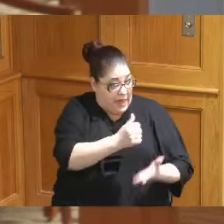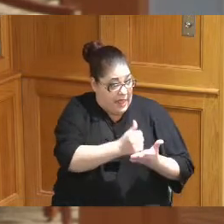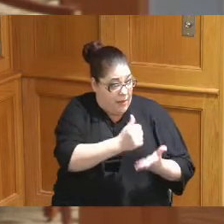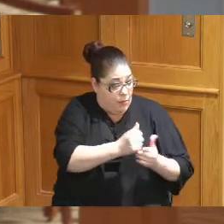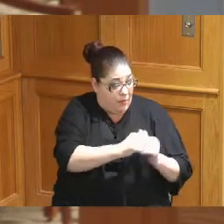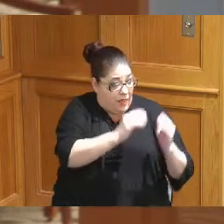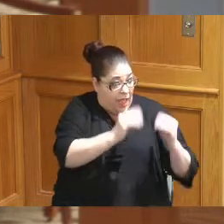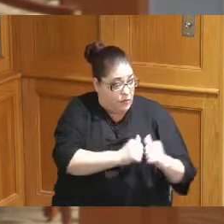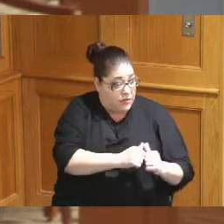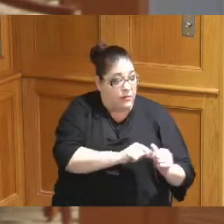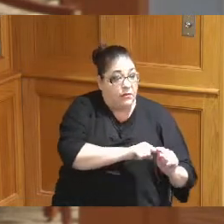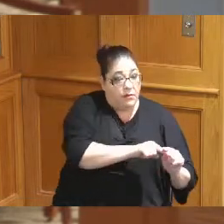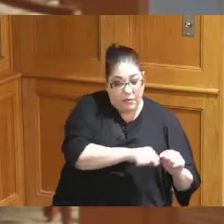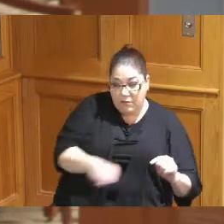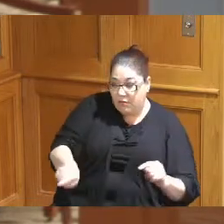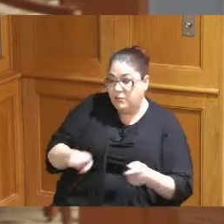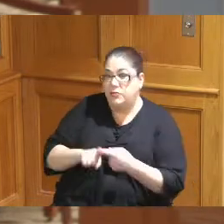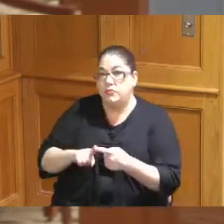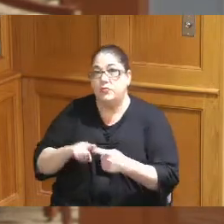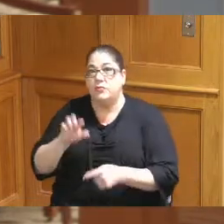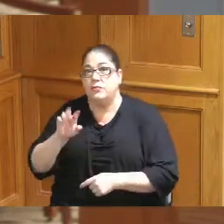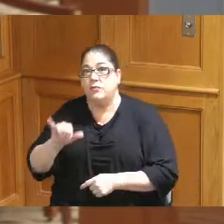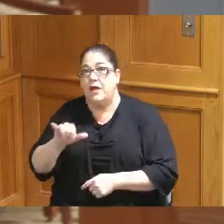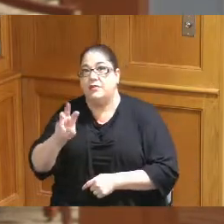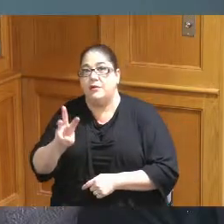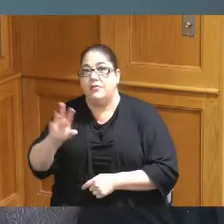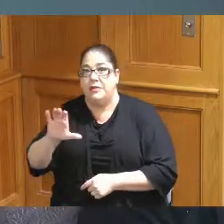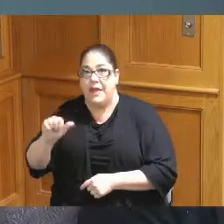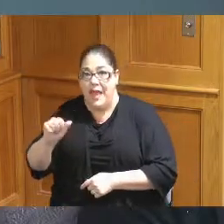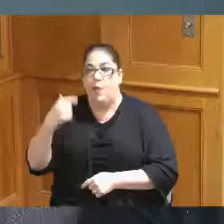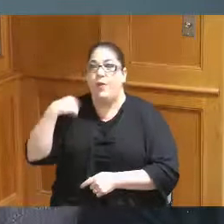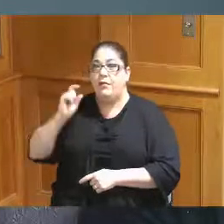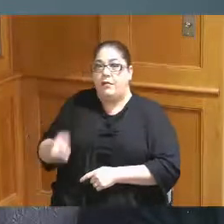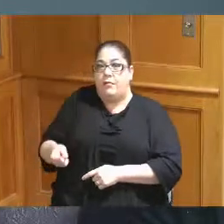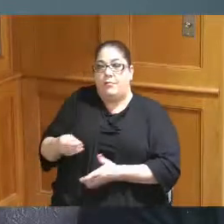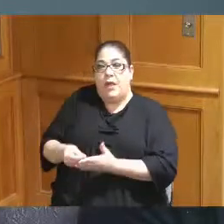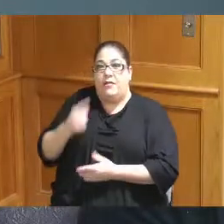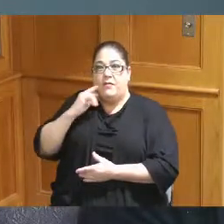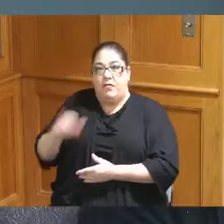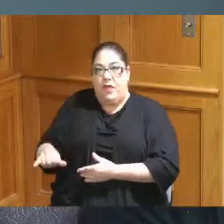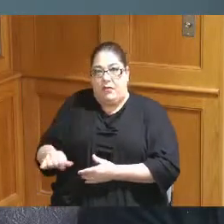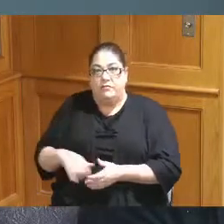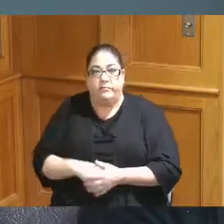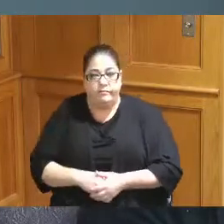we fund them great okay and then you mentioned about Bezos of five million dollars and you